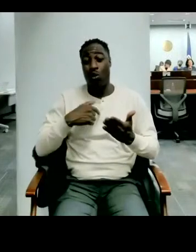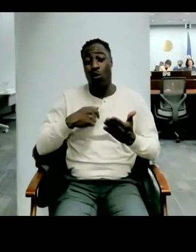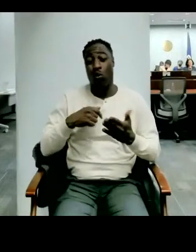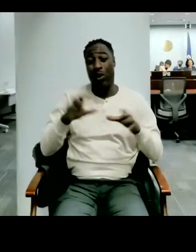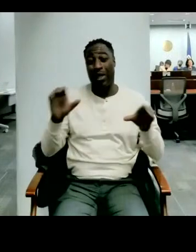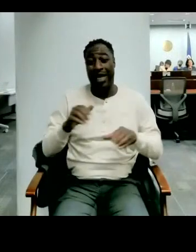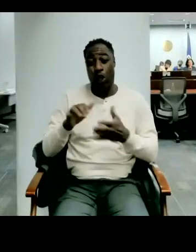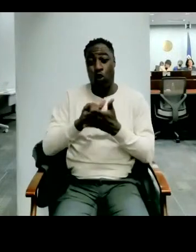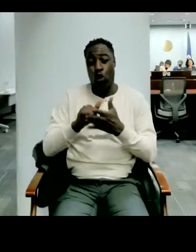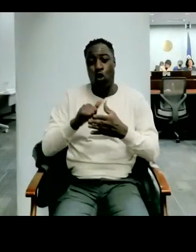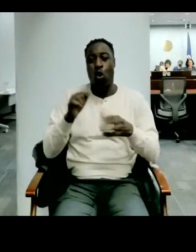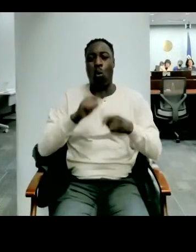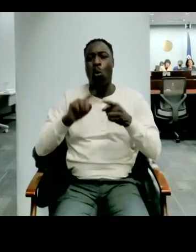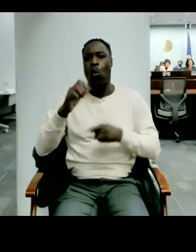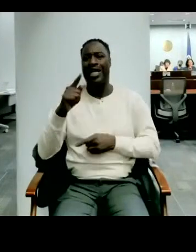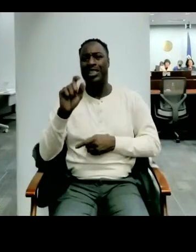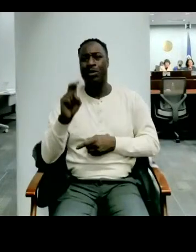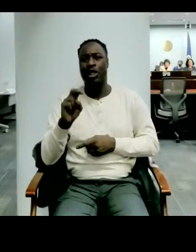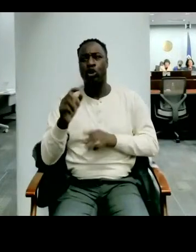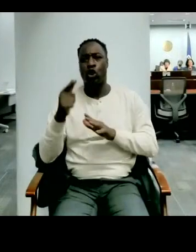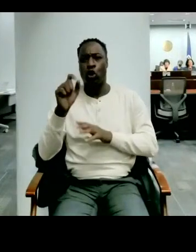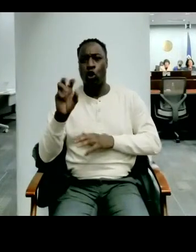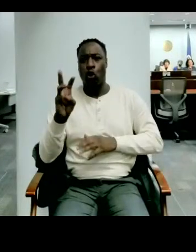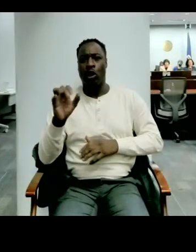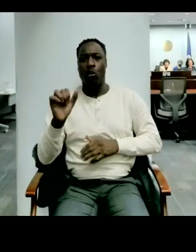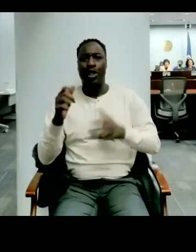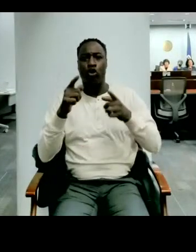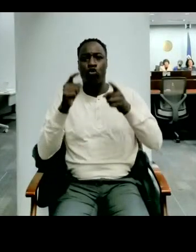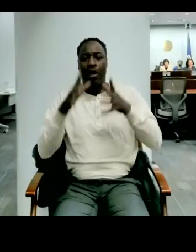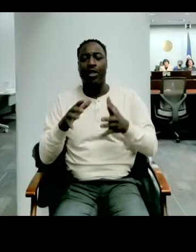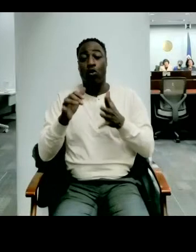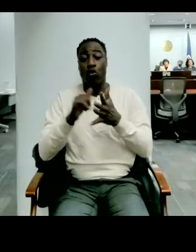when Spencer Lewis was director of New York, we had a meeting between